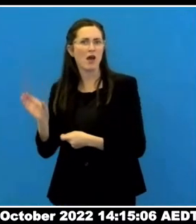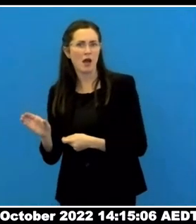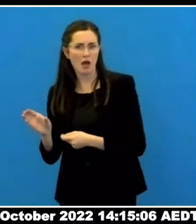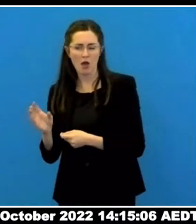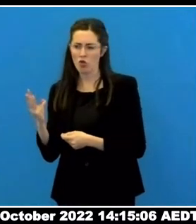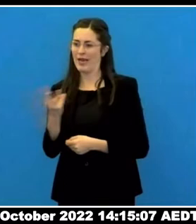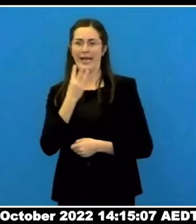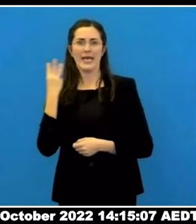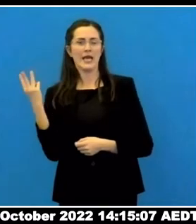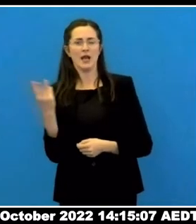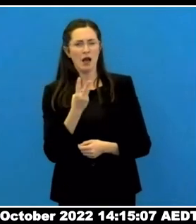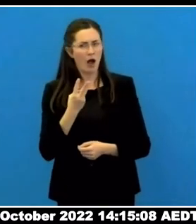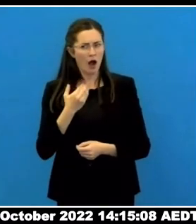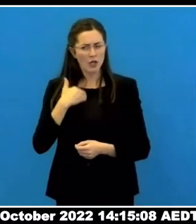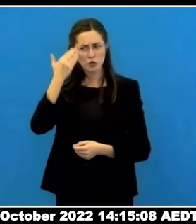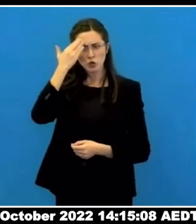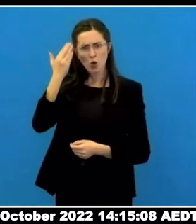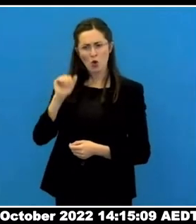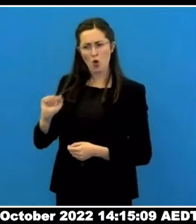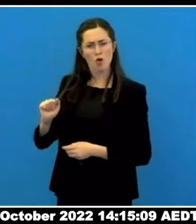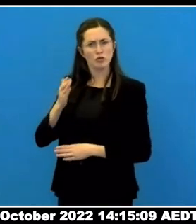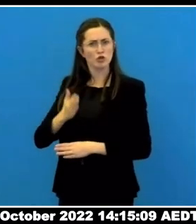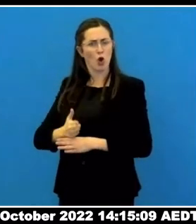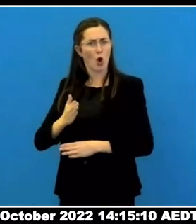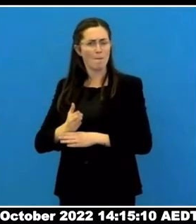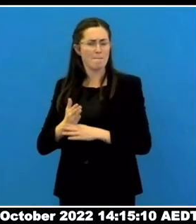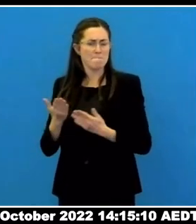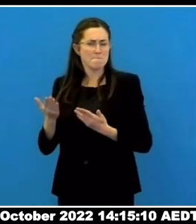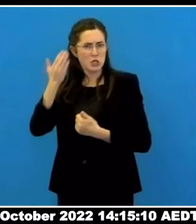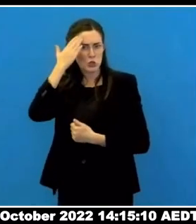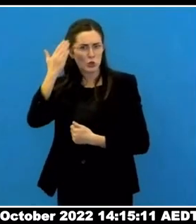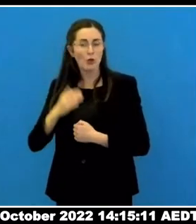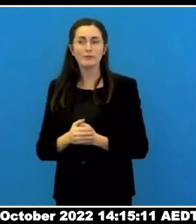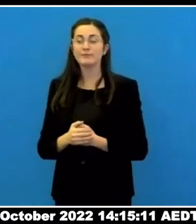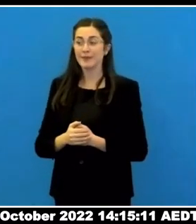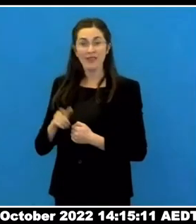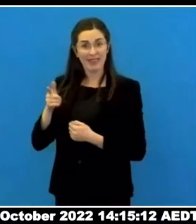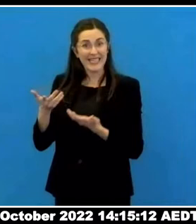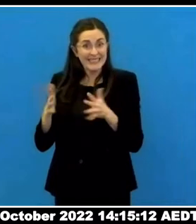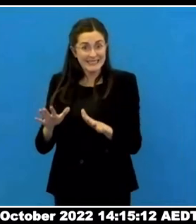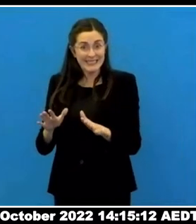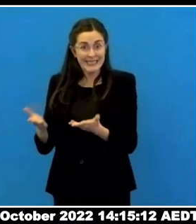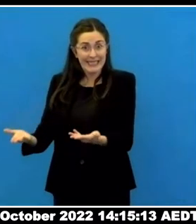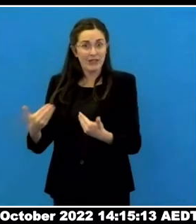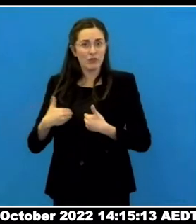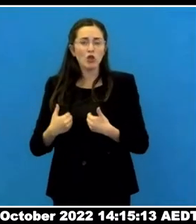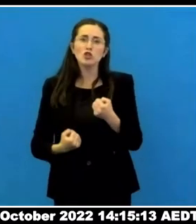I can't remember her role in the organisation, but they started providing support coordination